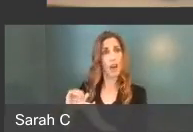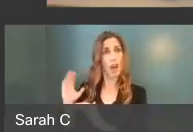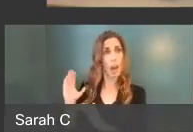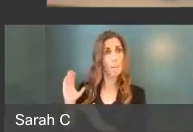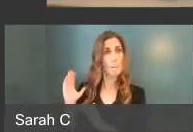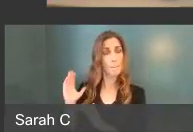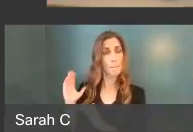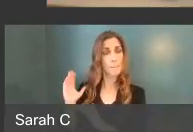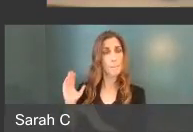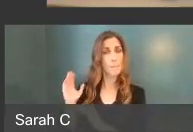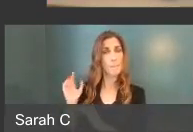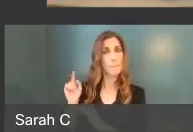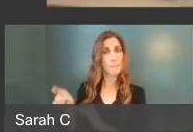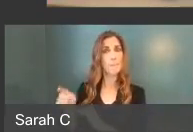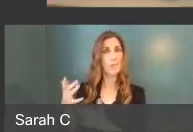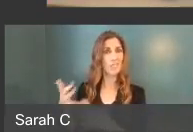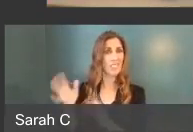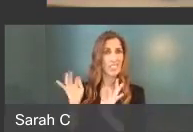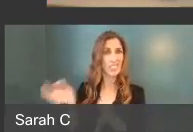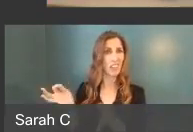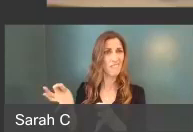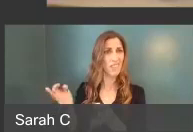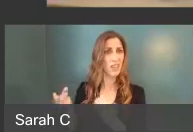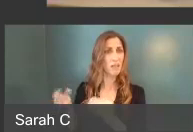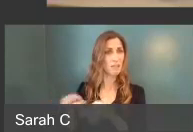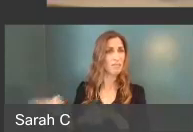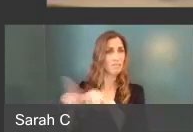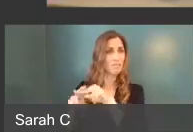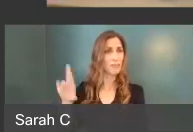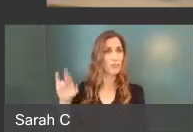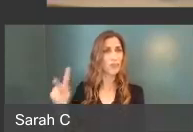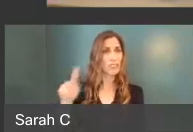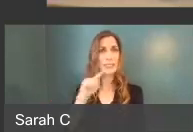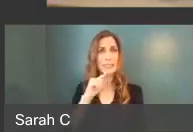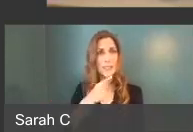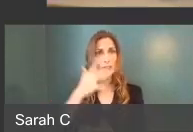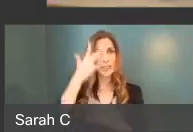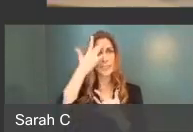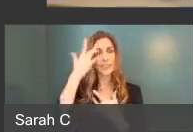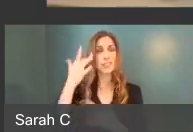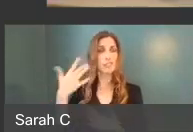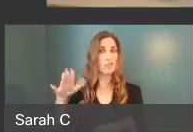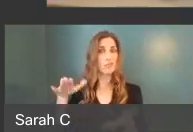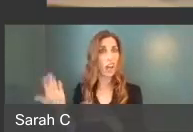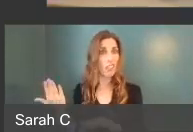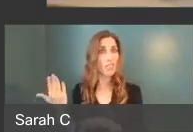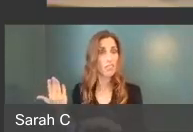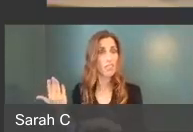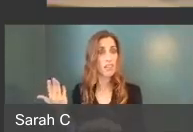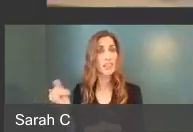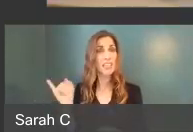are absolutely at higher risk of serious disease and death if they contract the coronavirus.